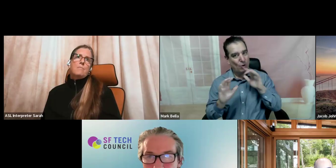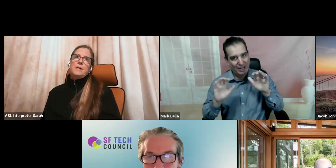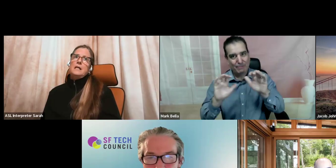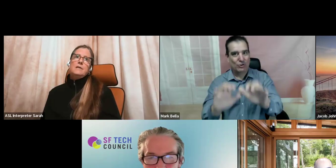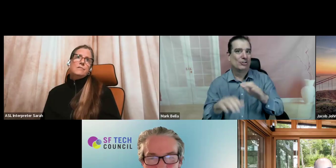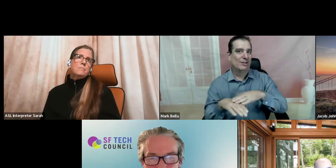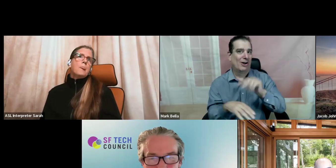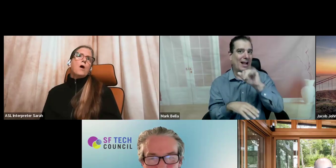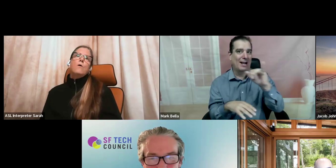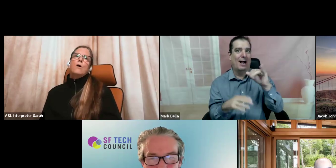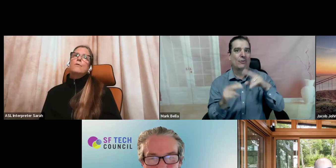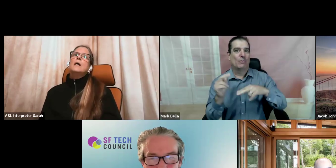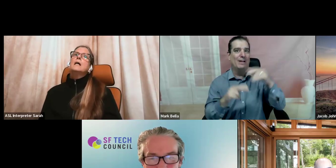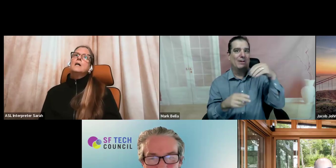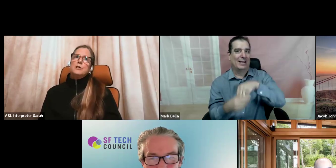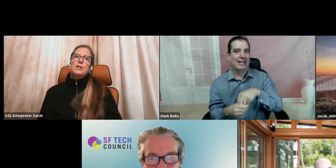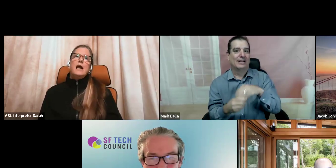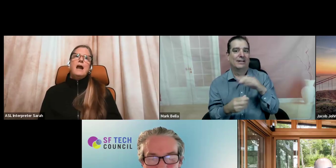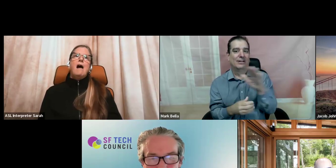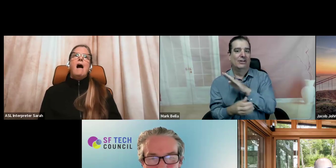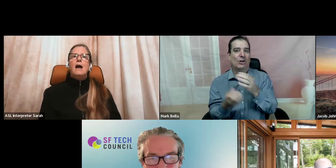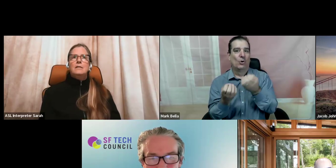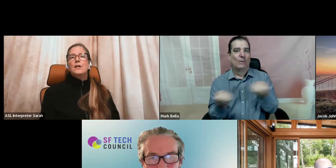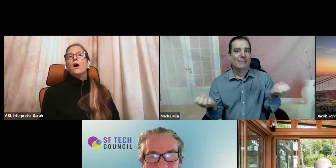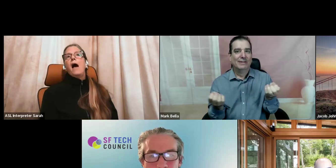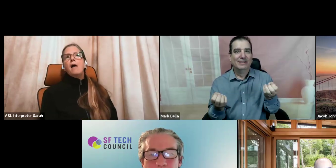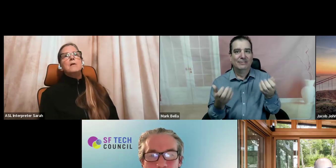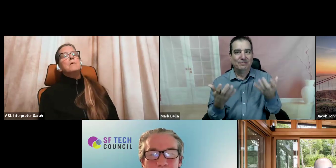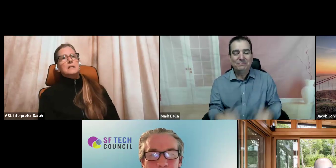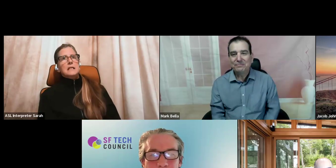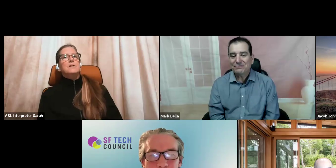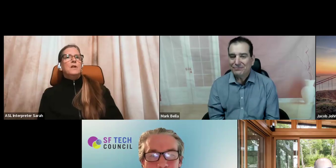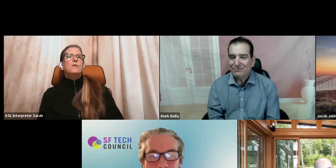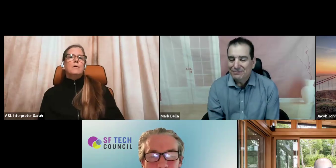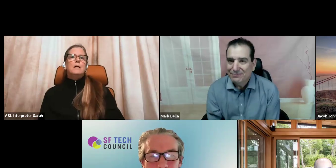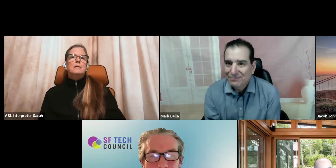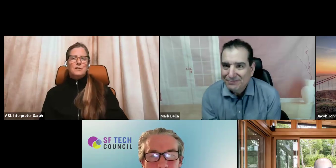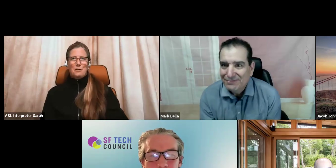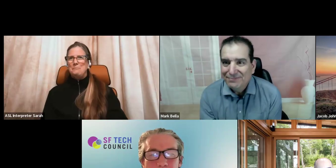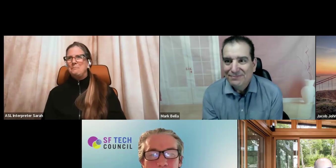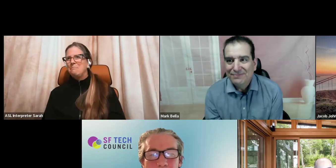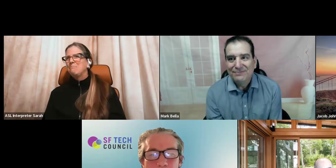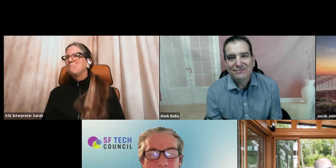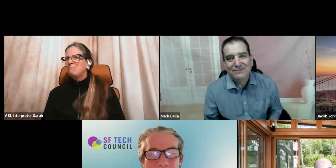of companies who are really pushing AI, you know, having it built into the equipment, so…